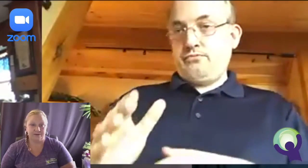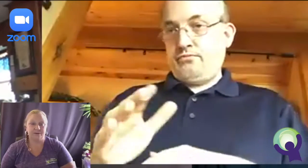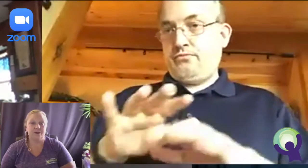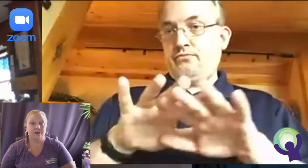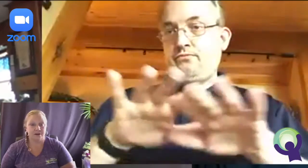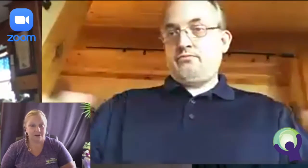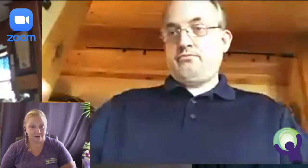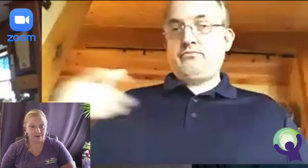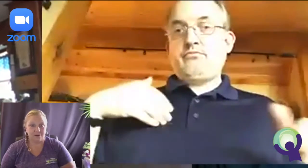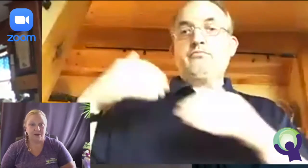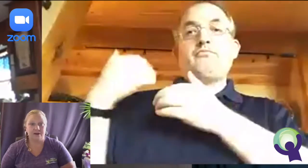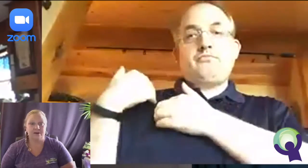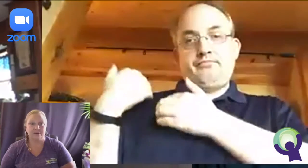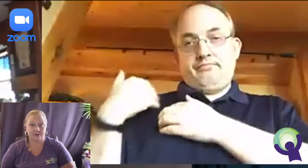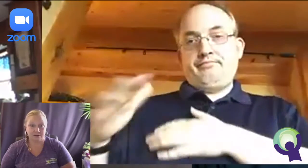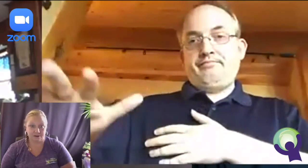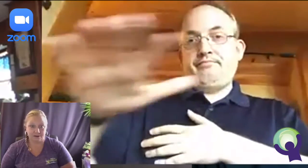facilitate for our programs and I have about a hundred employees that